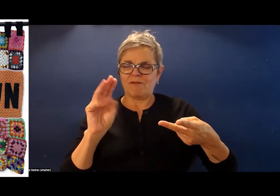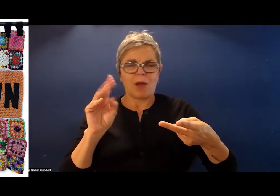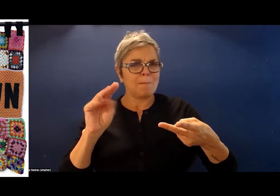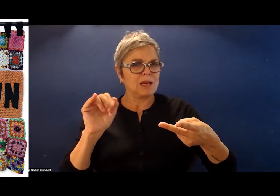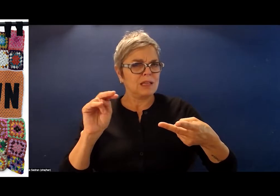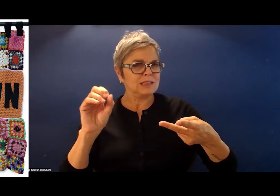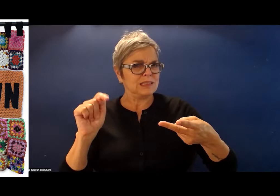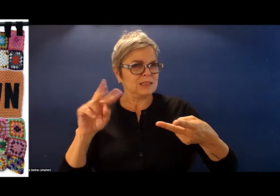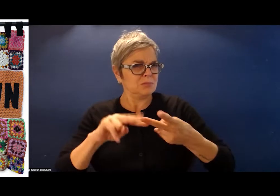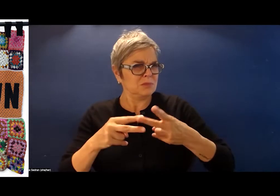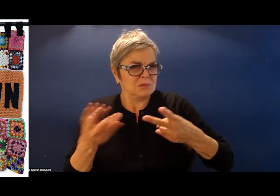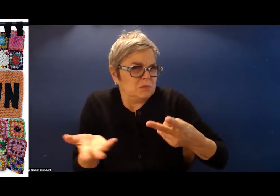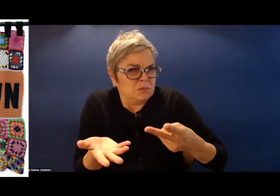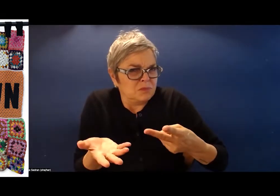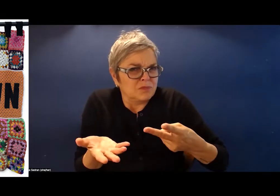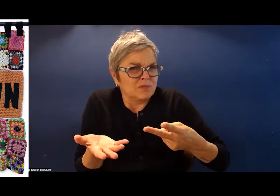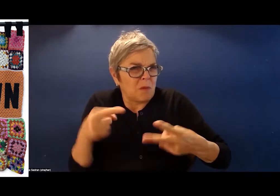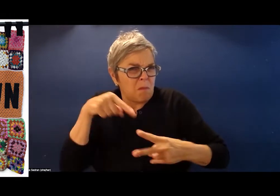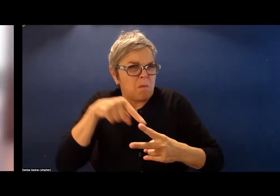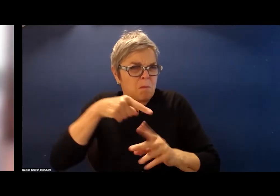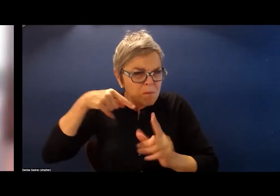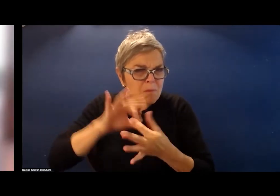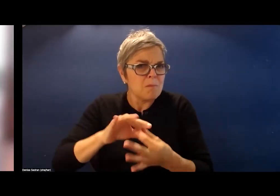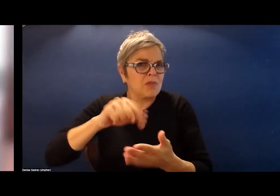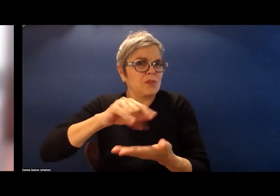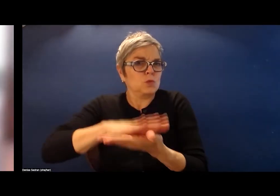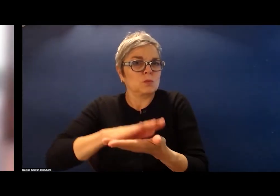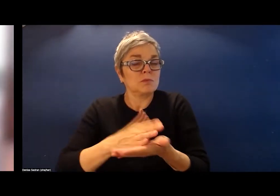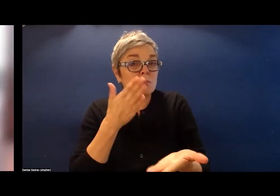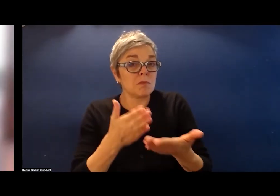So I wonder if you want to take the first question. What is a field school?